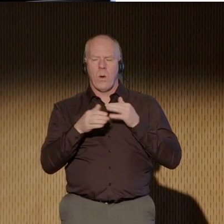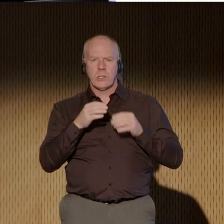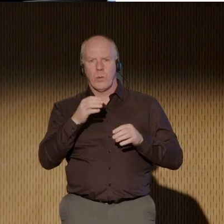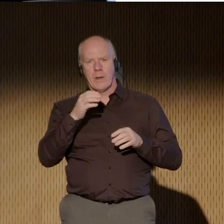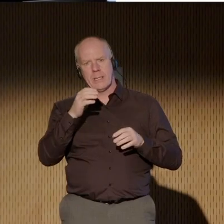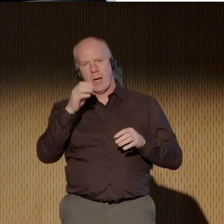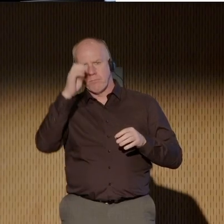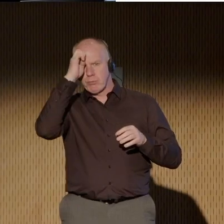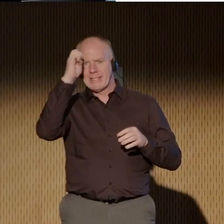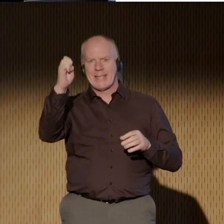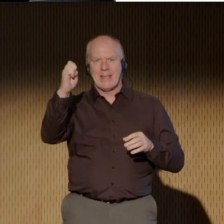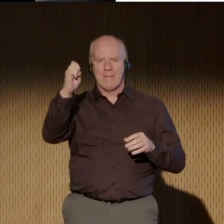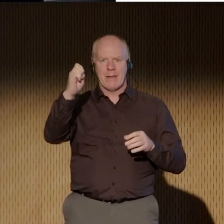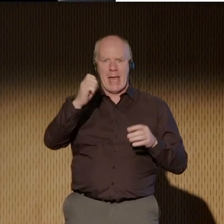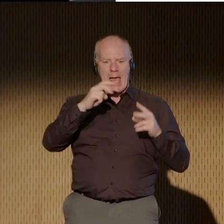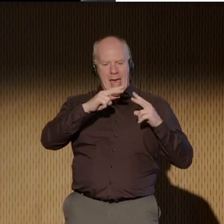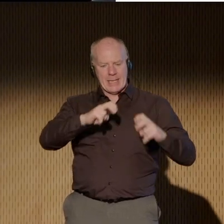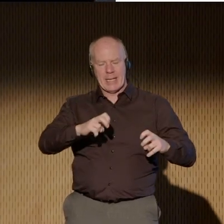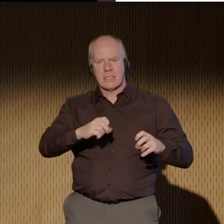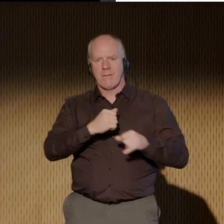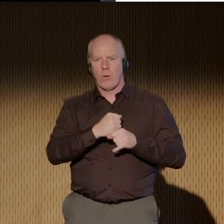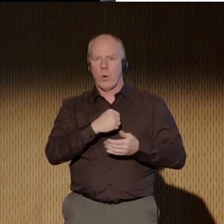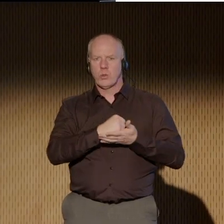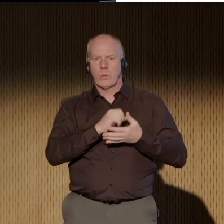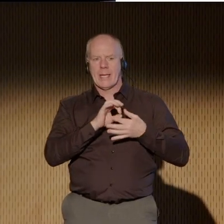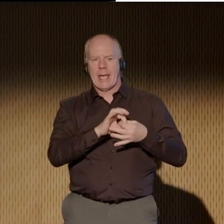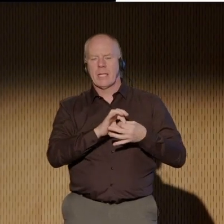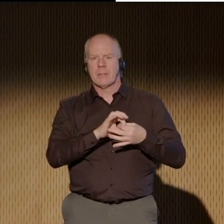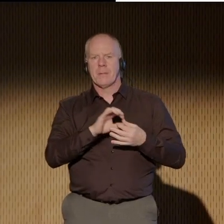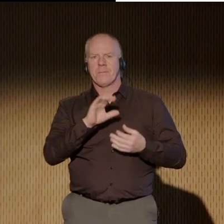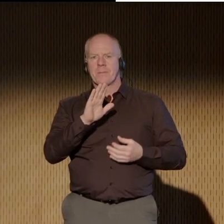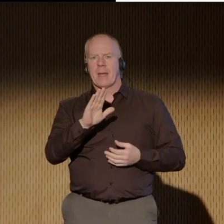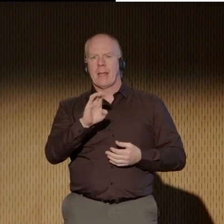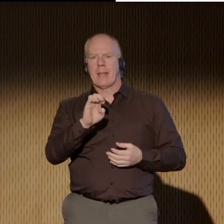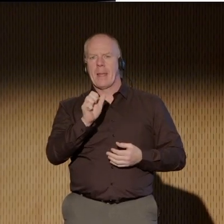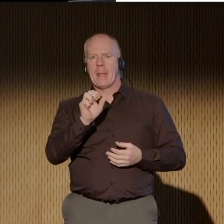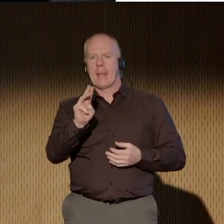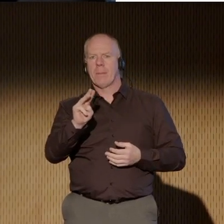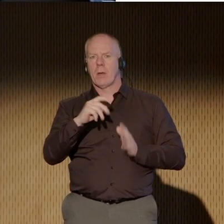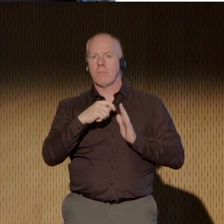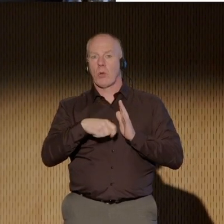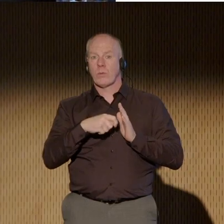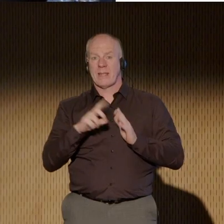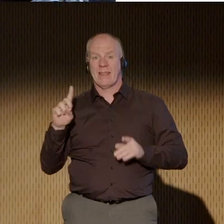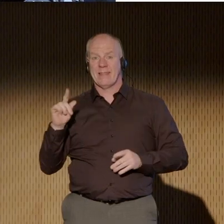around student engagement, the LEAP project that you mentioned, Daniel, they looked at library